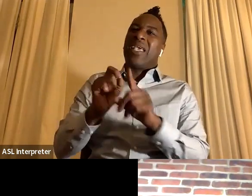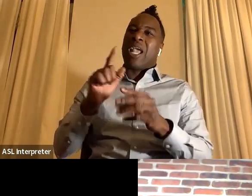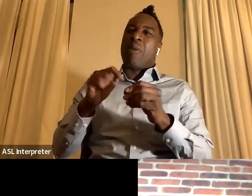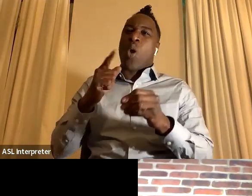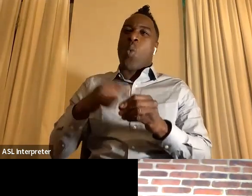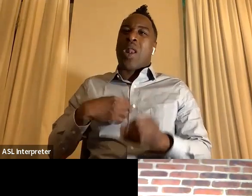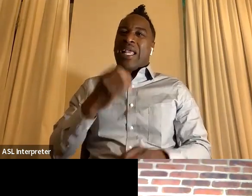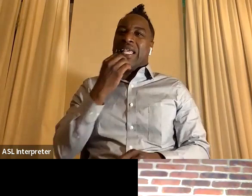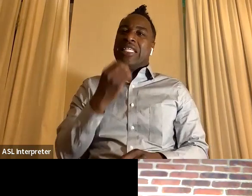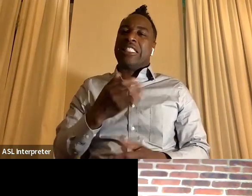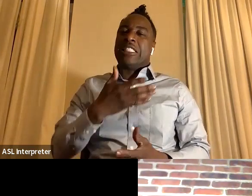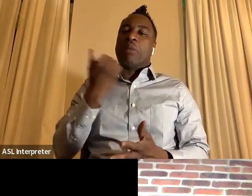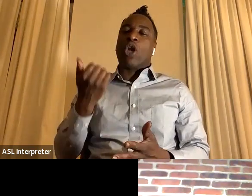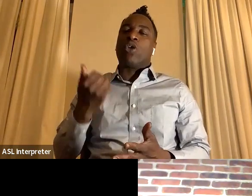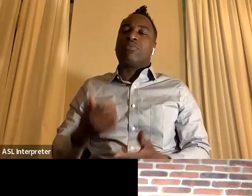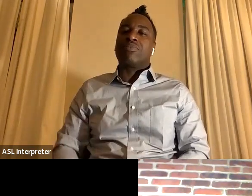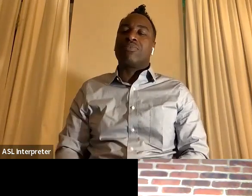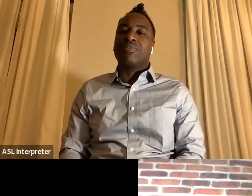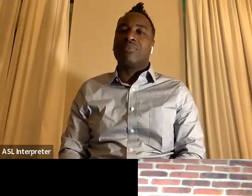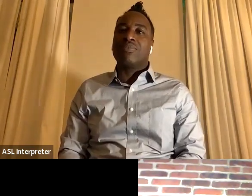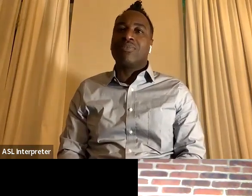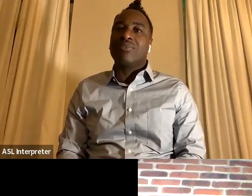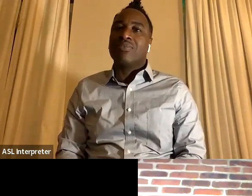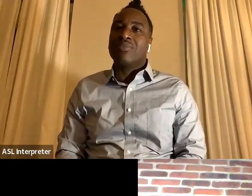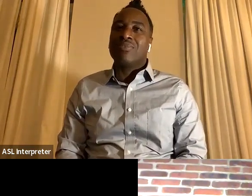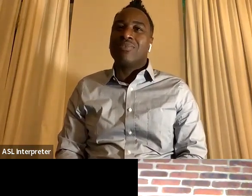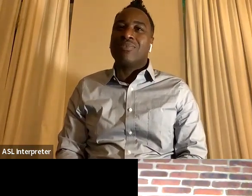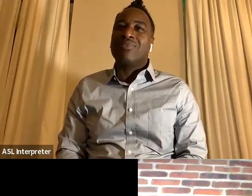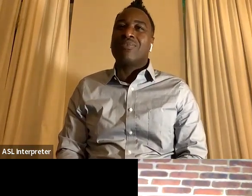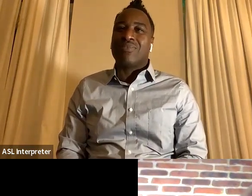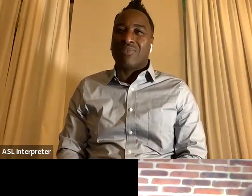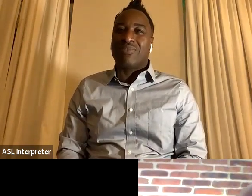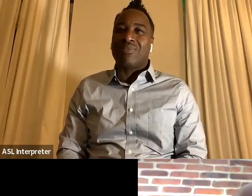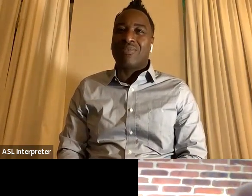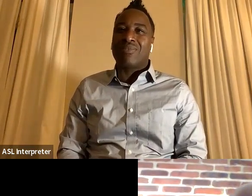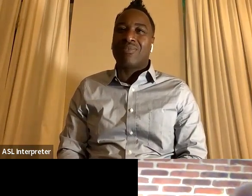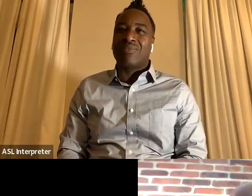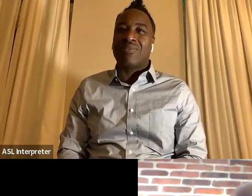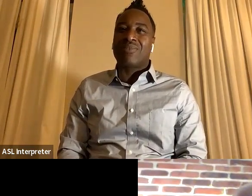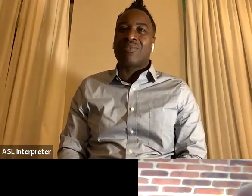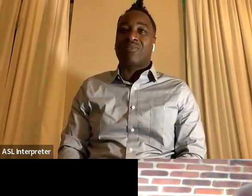My relationship with it. Can I join in